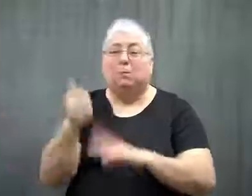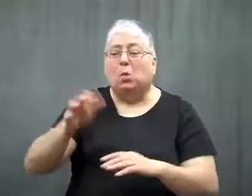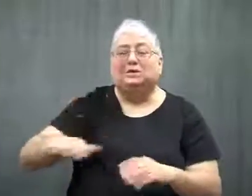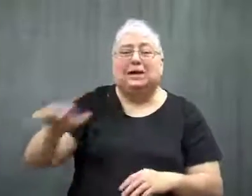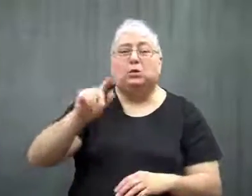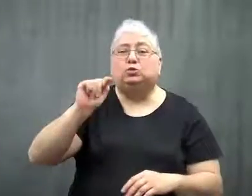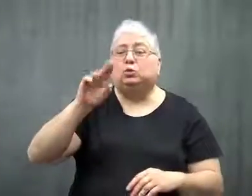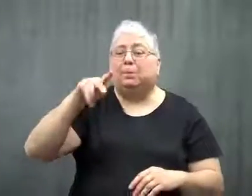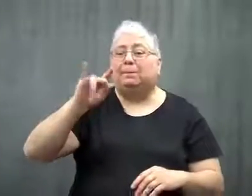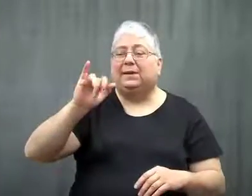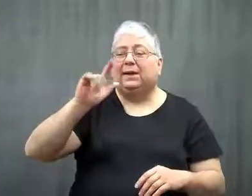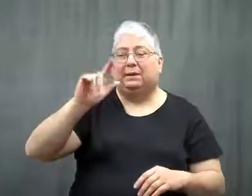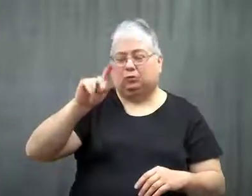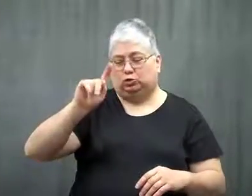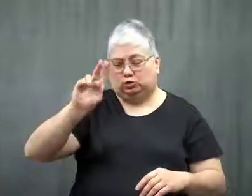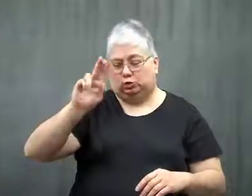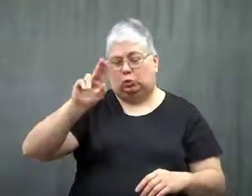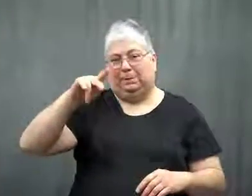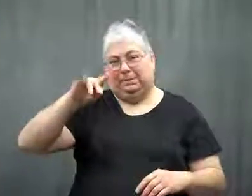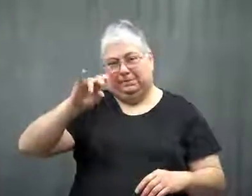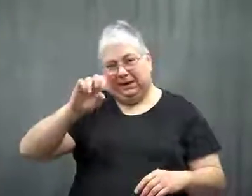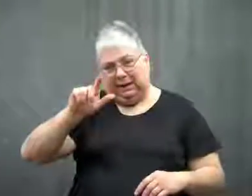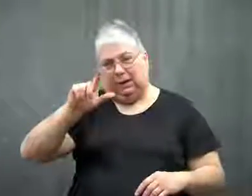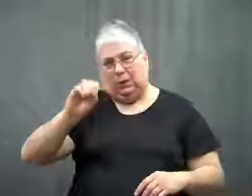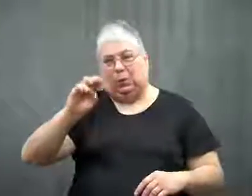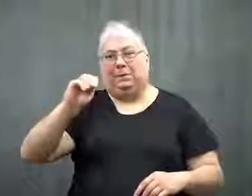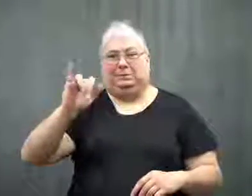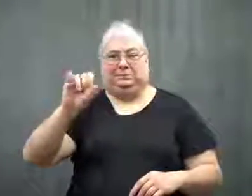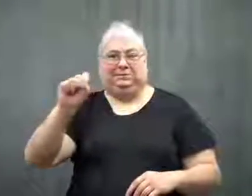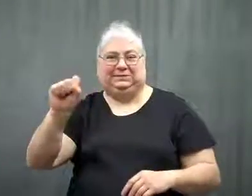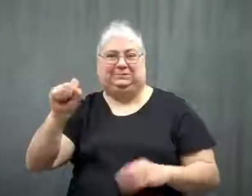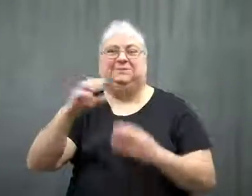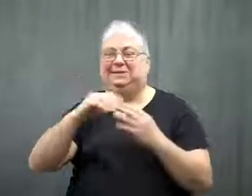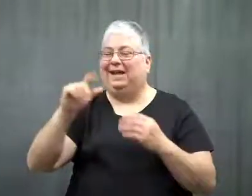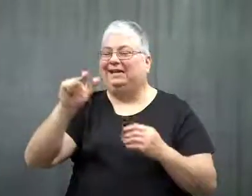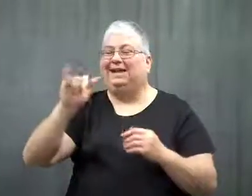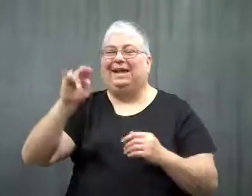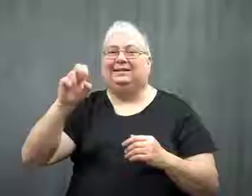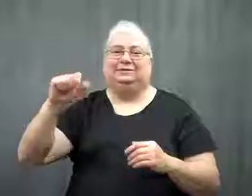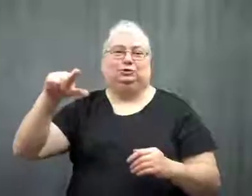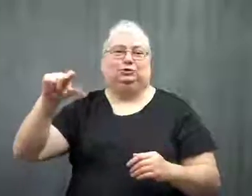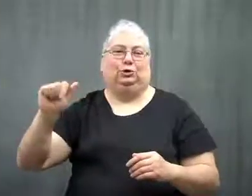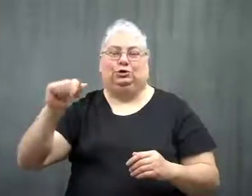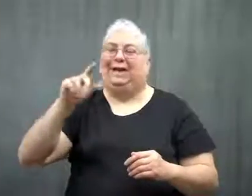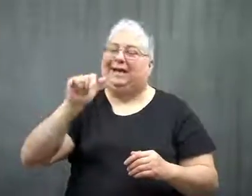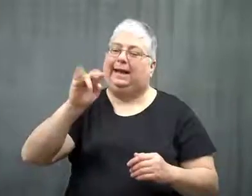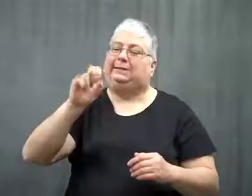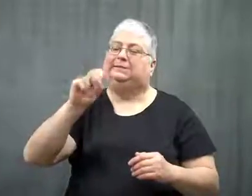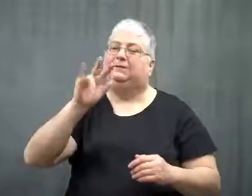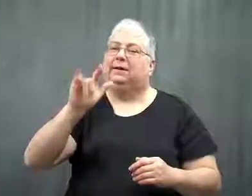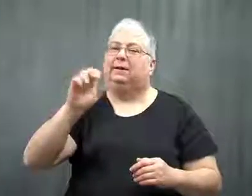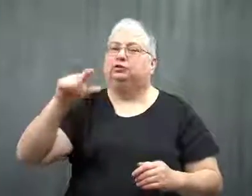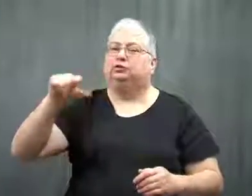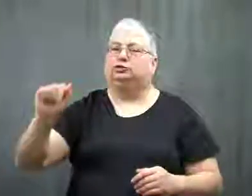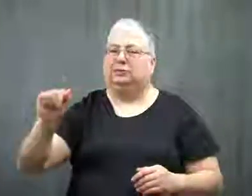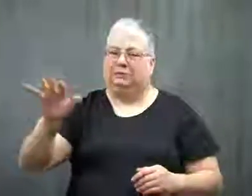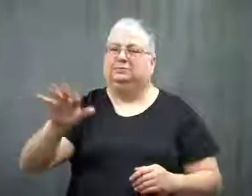That was mostly in Tupello, Mississippi, and Gainesville, Georgia.